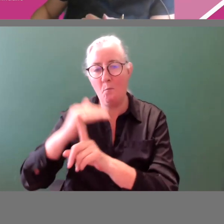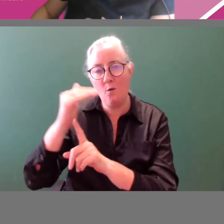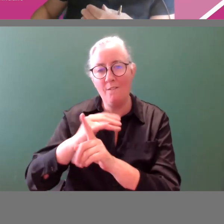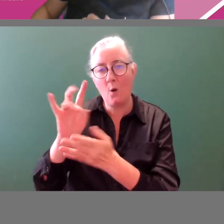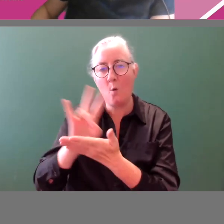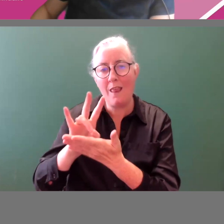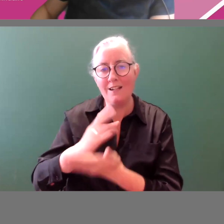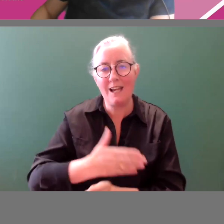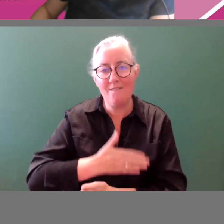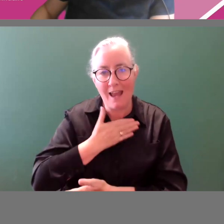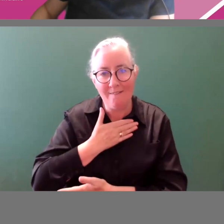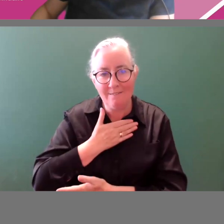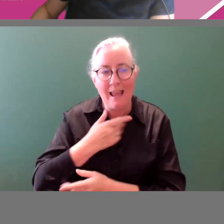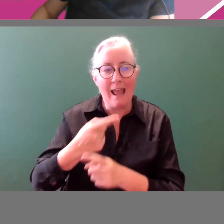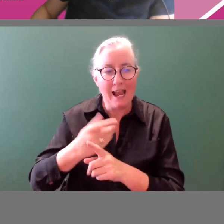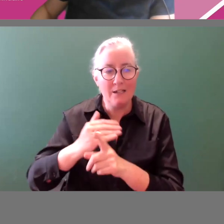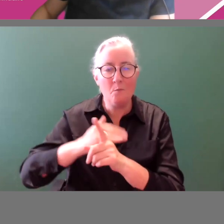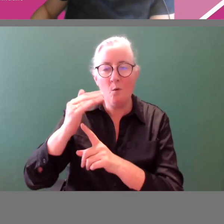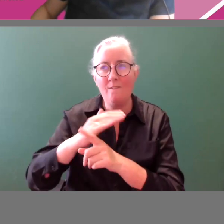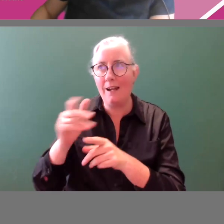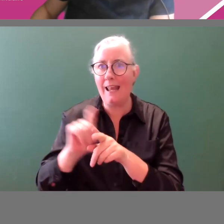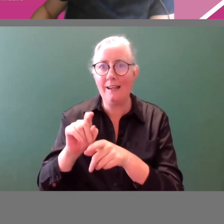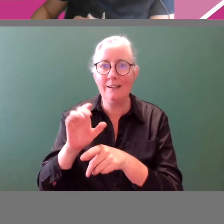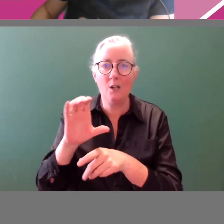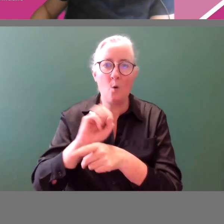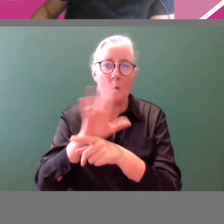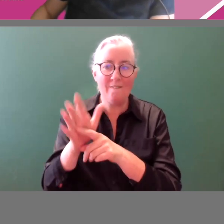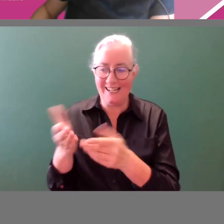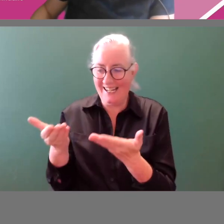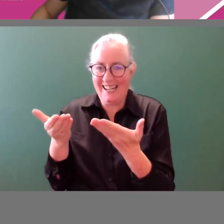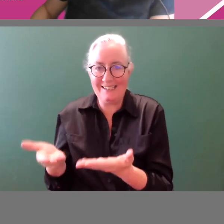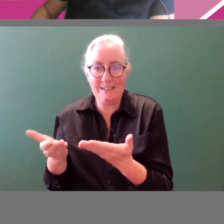and enhancing Covid-19 Infection Control in Existing Residential Care Settings for